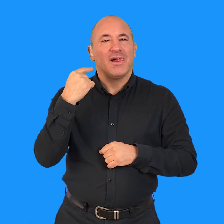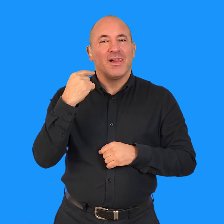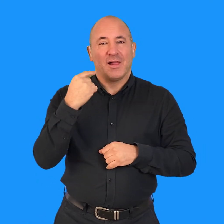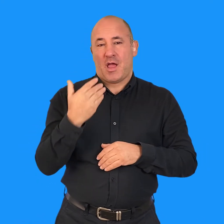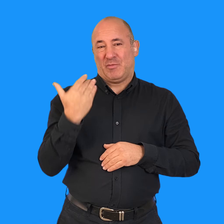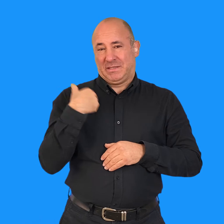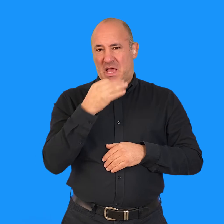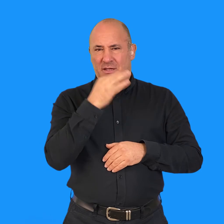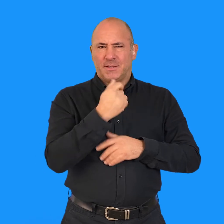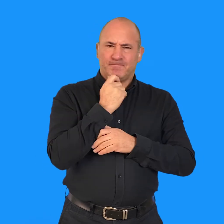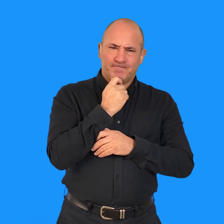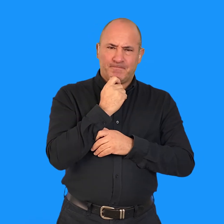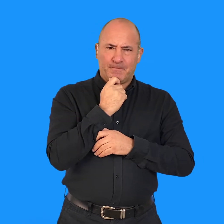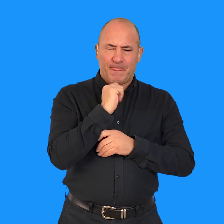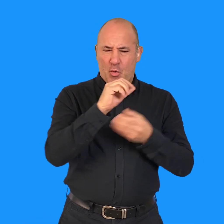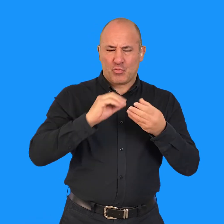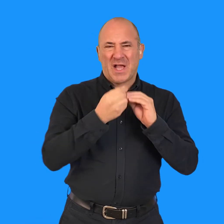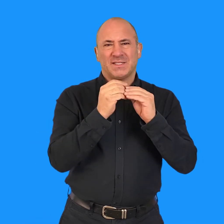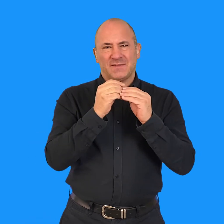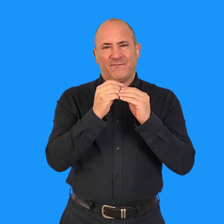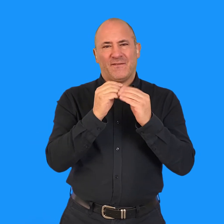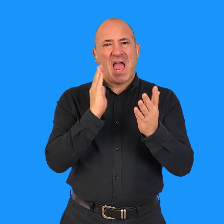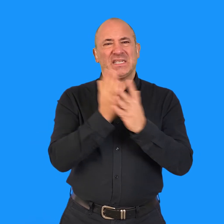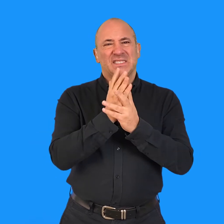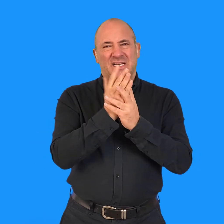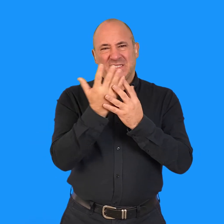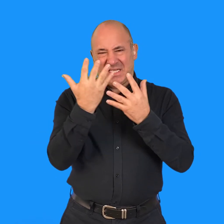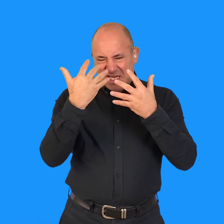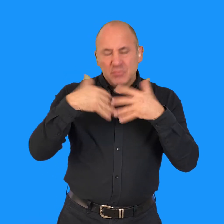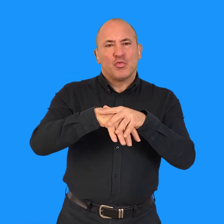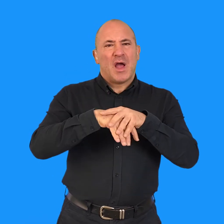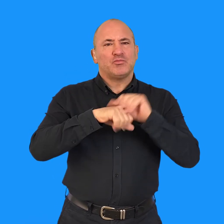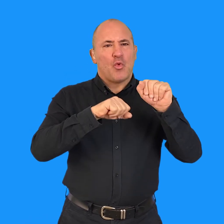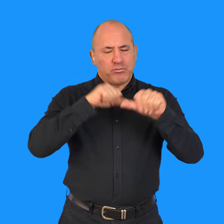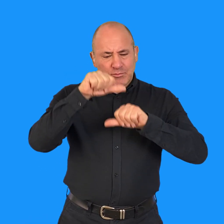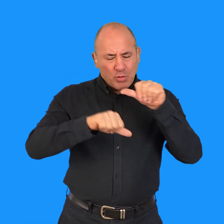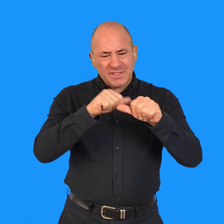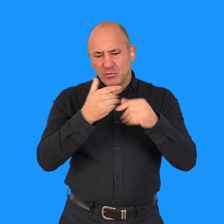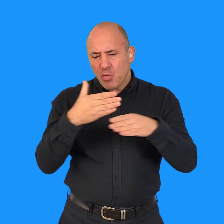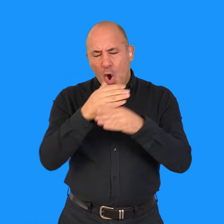of thinking how they're going to integrate creative access into the development of their pieces.